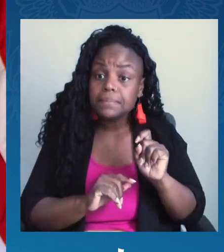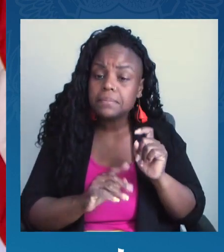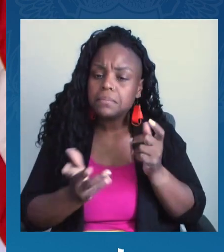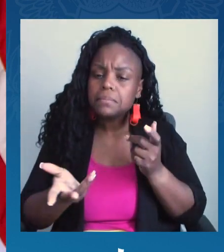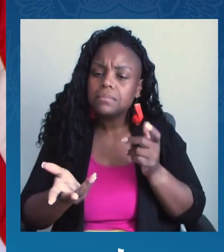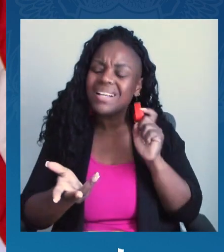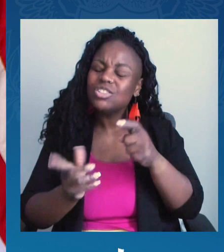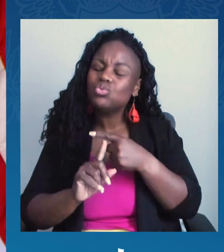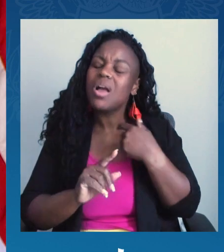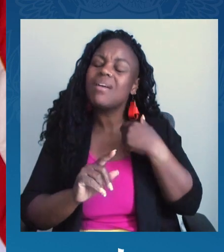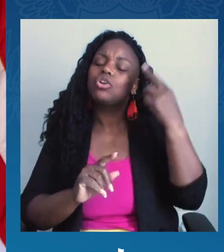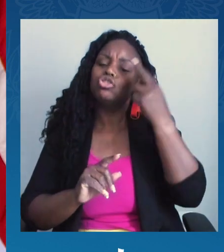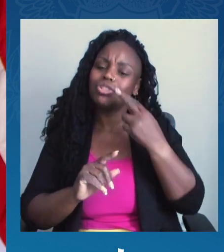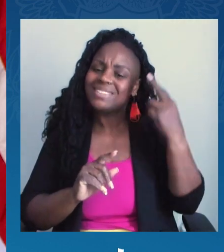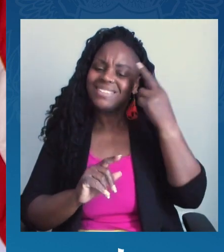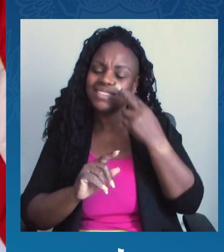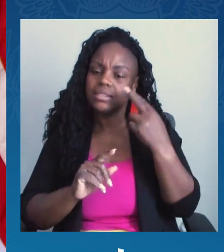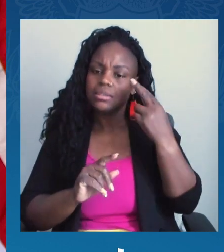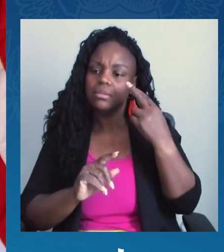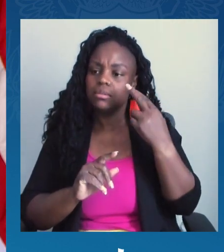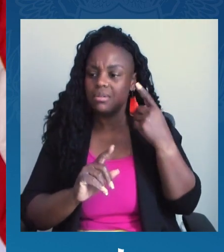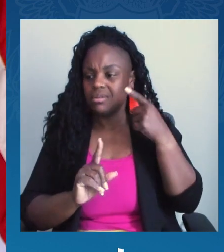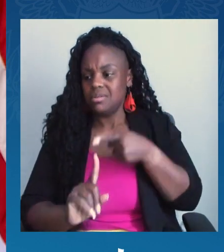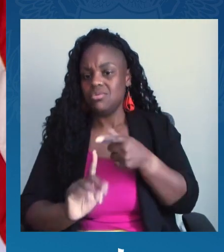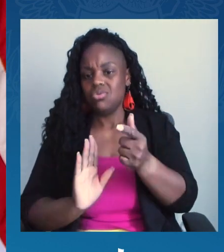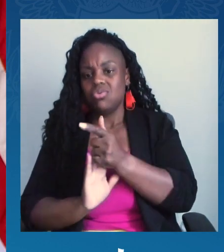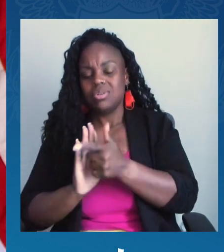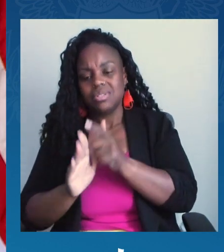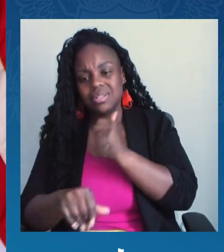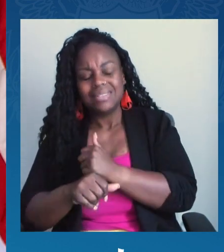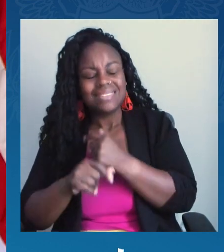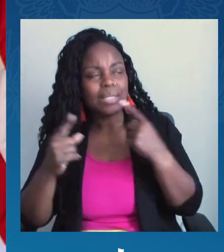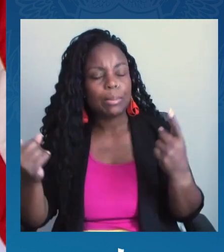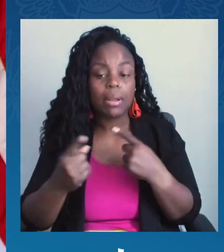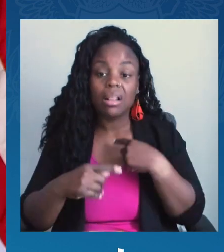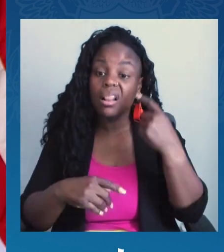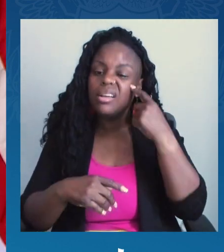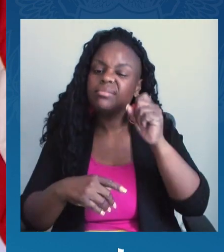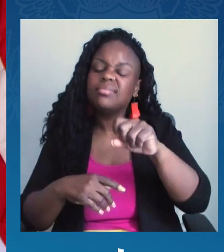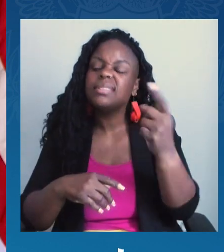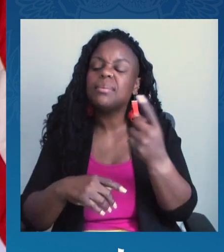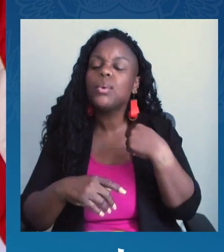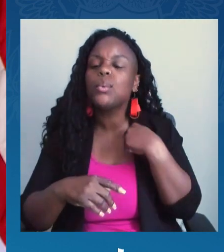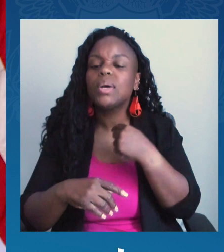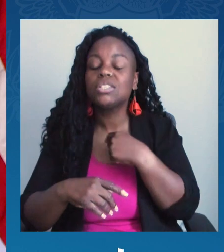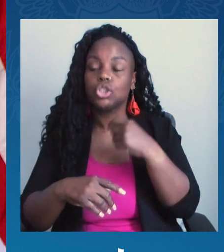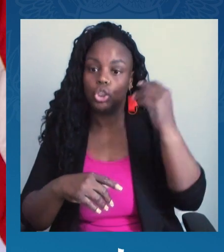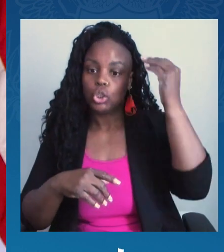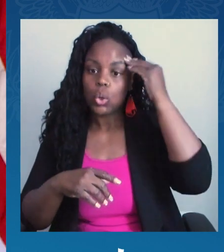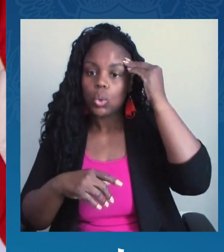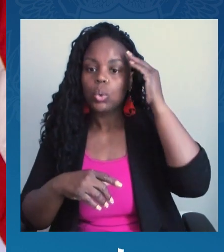And I believe that it is something that we all know will address the issue in part.